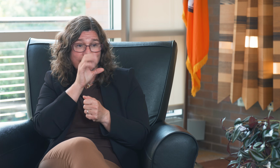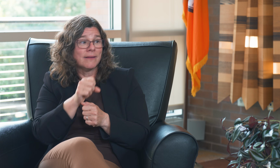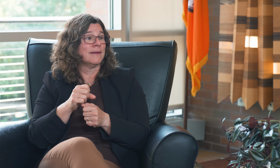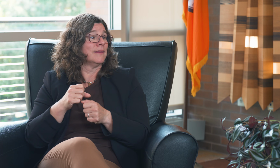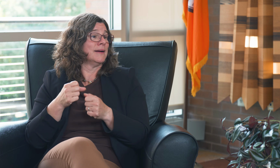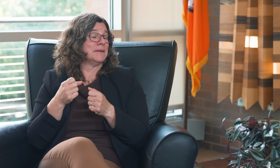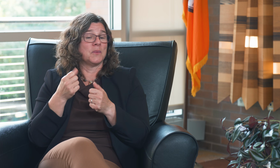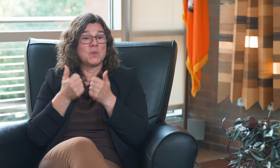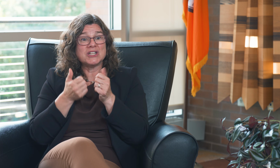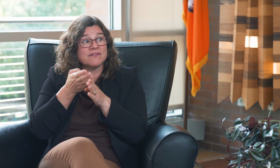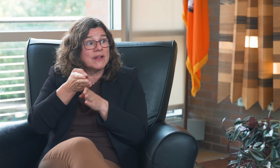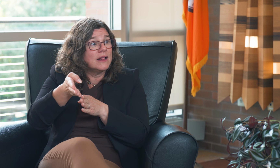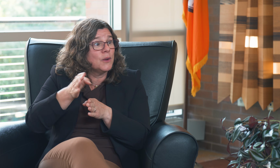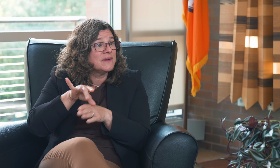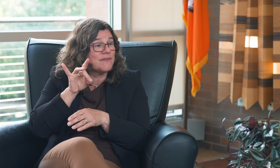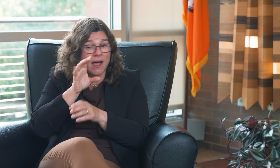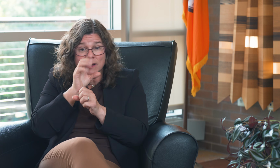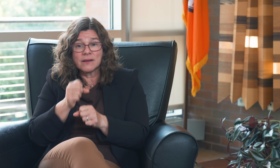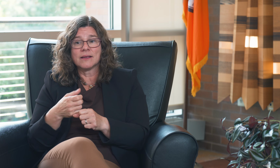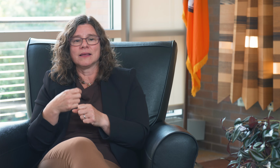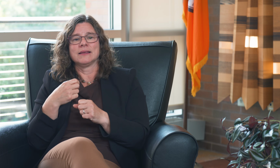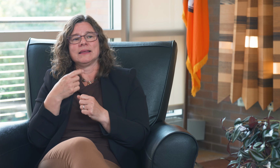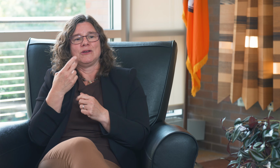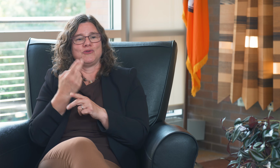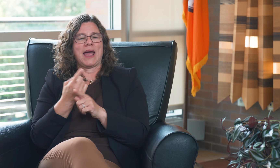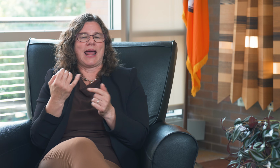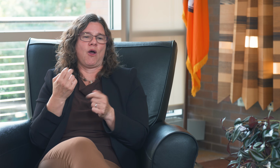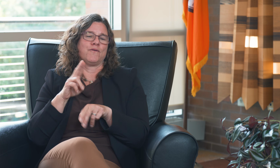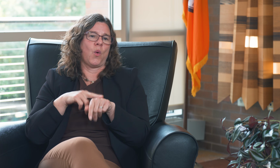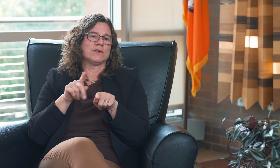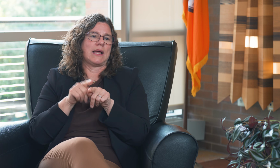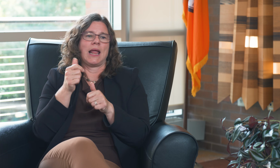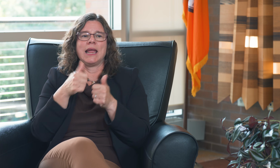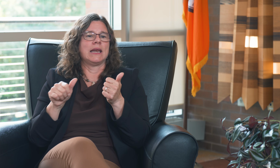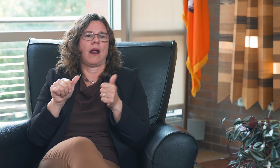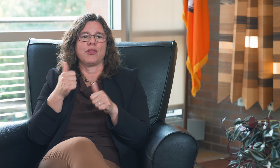which ones he finds fascinating, what field he might be interested in.